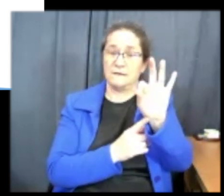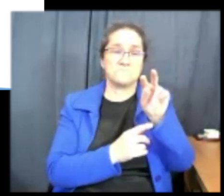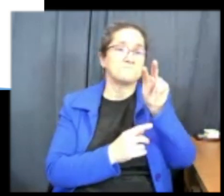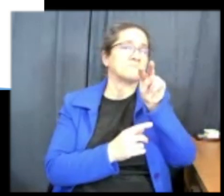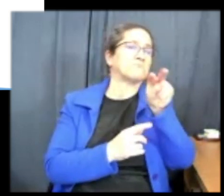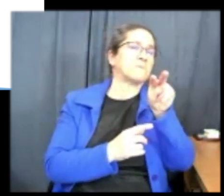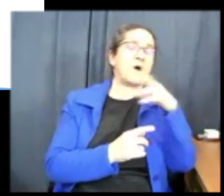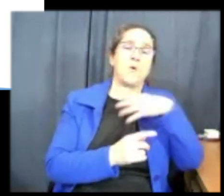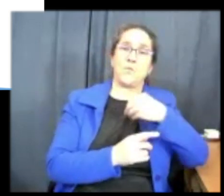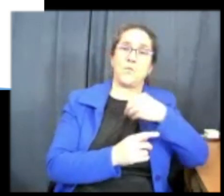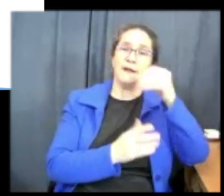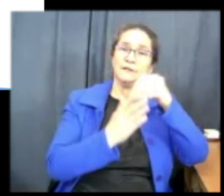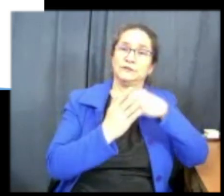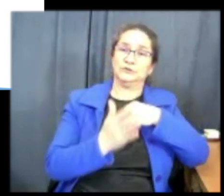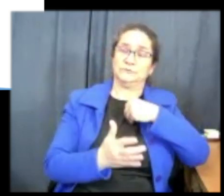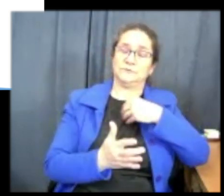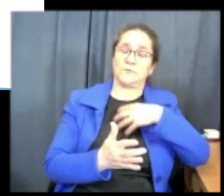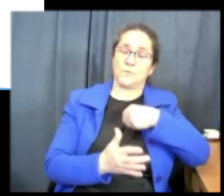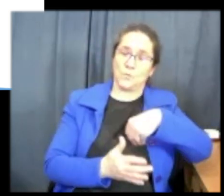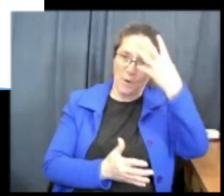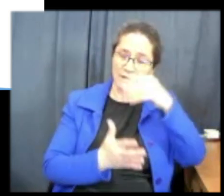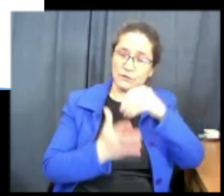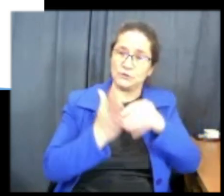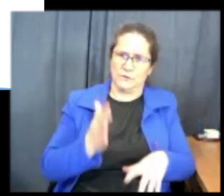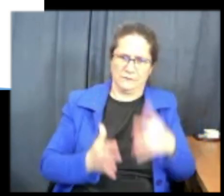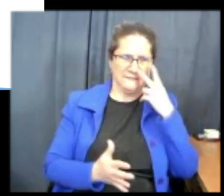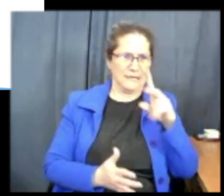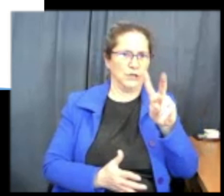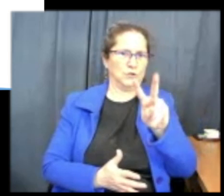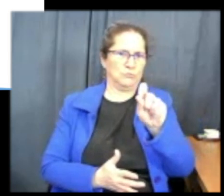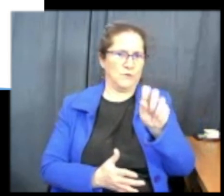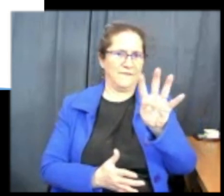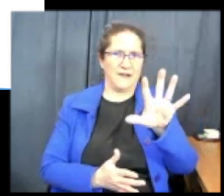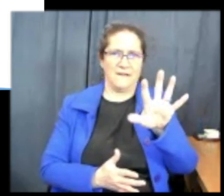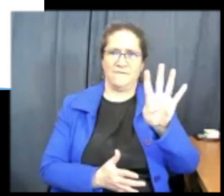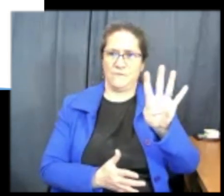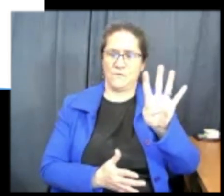you will see that they had a 2.54. So they were flagged because they